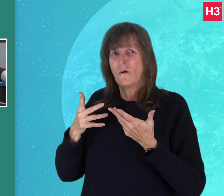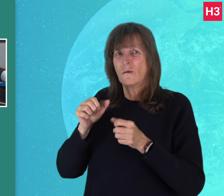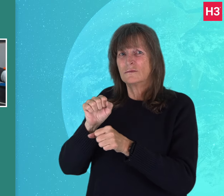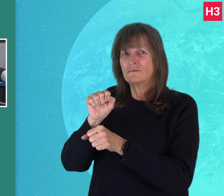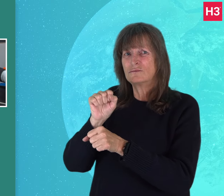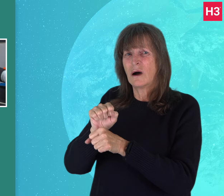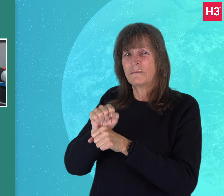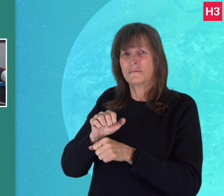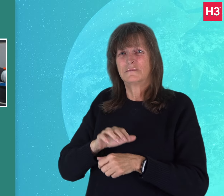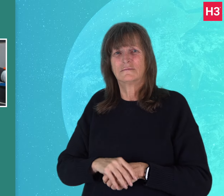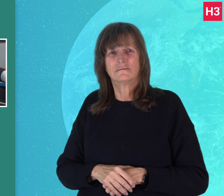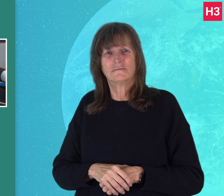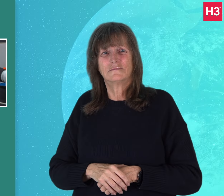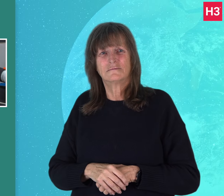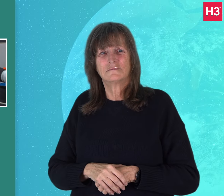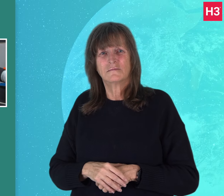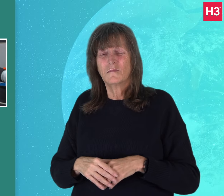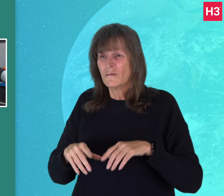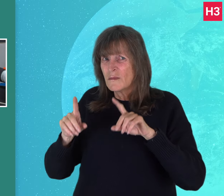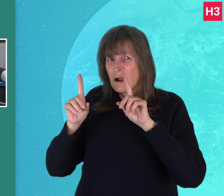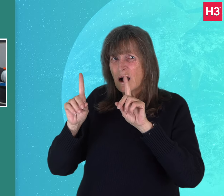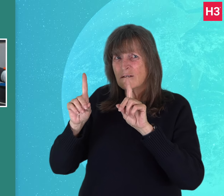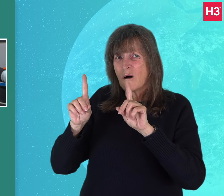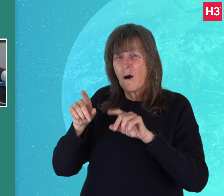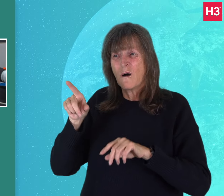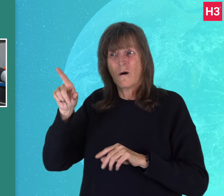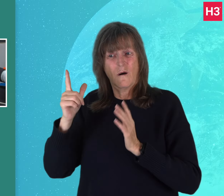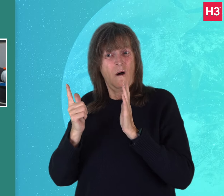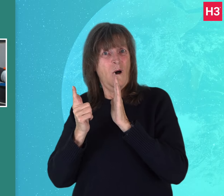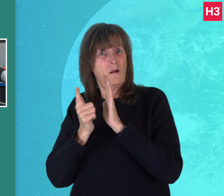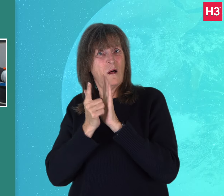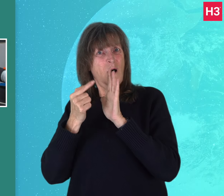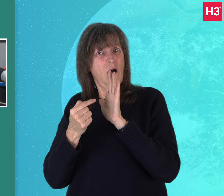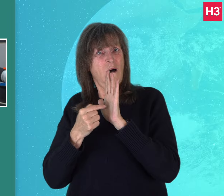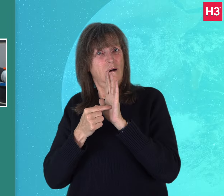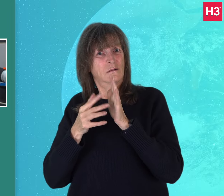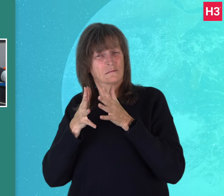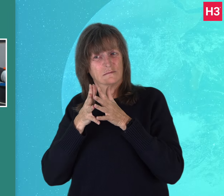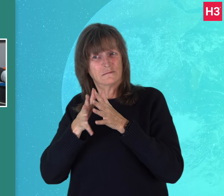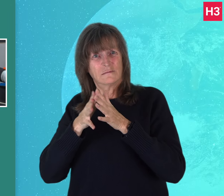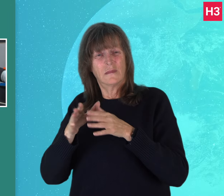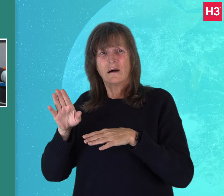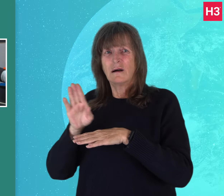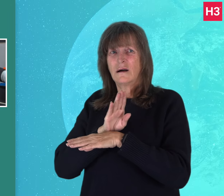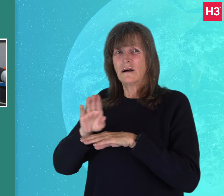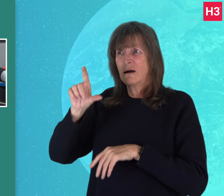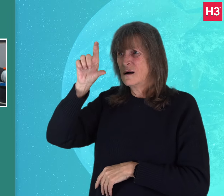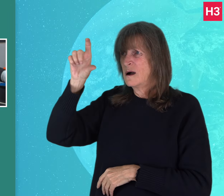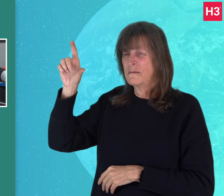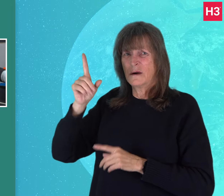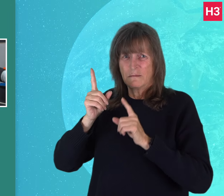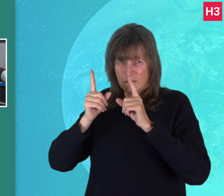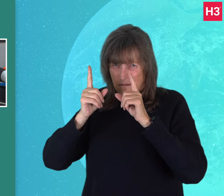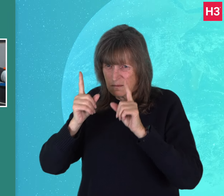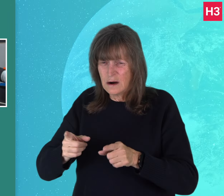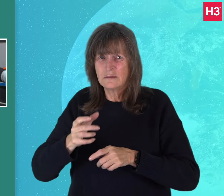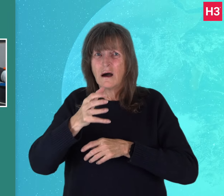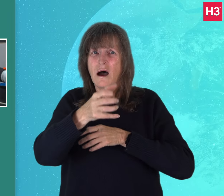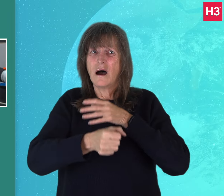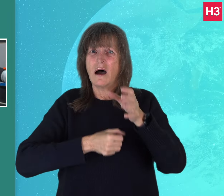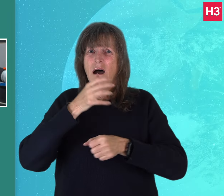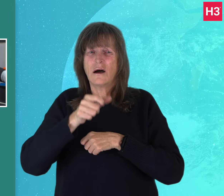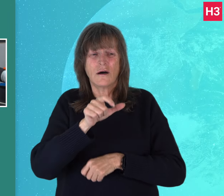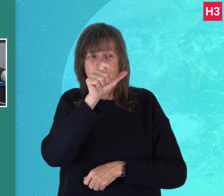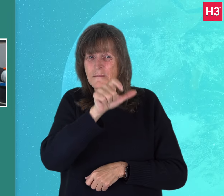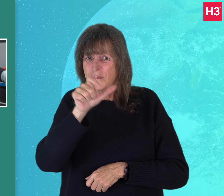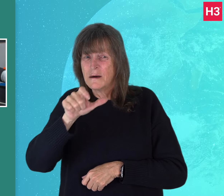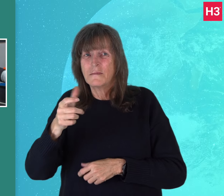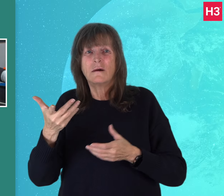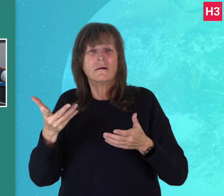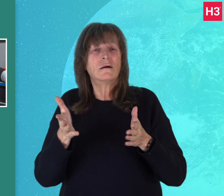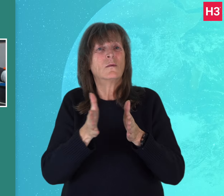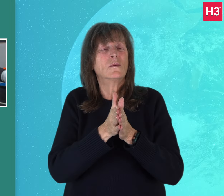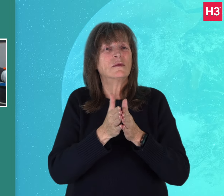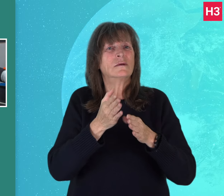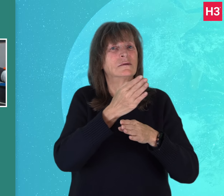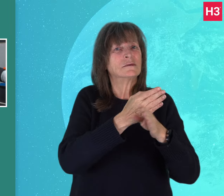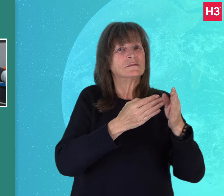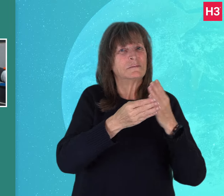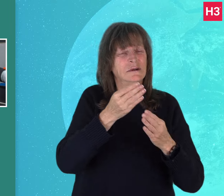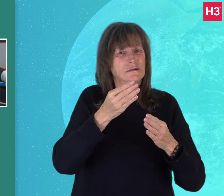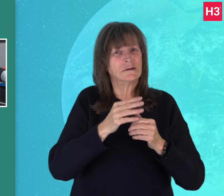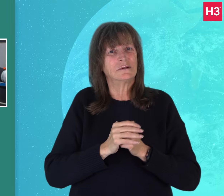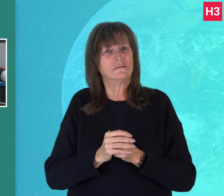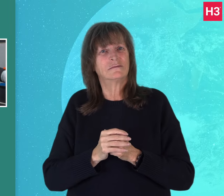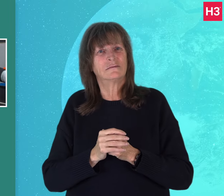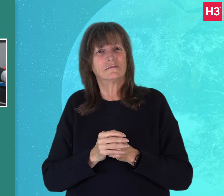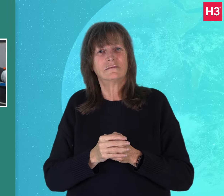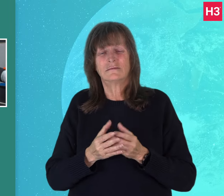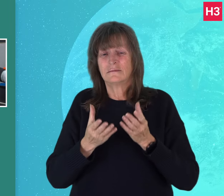and jobs. Even though the law says companies must hire people